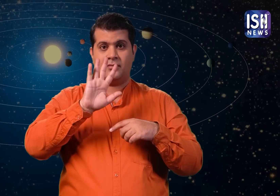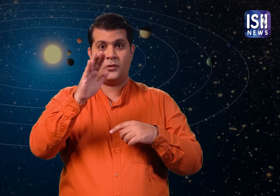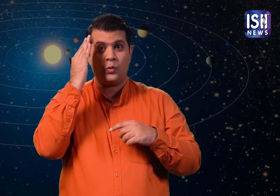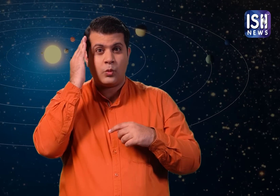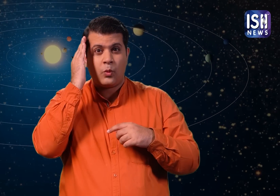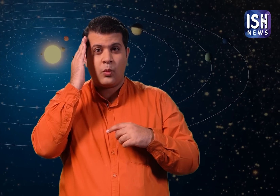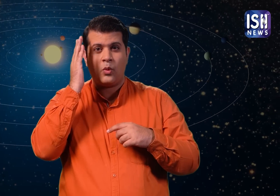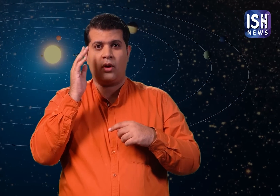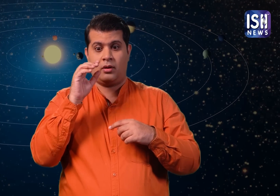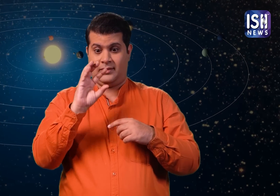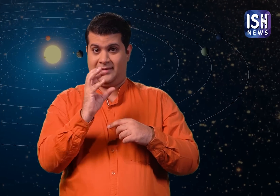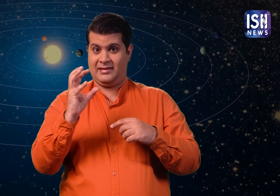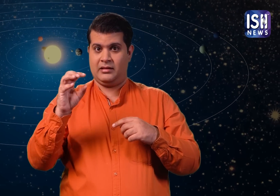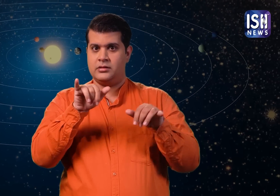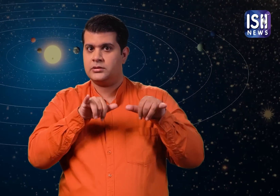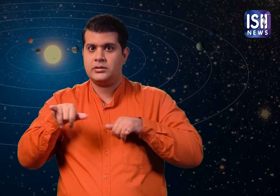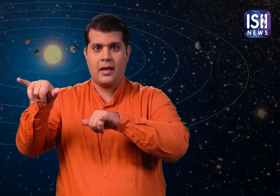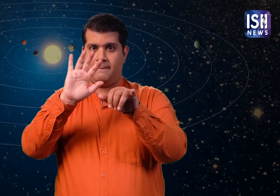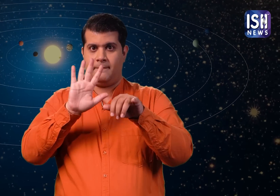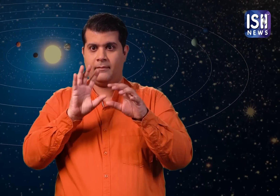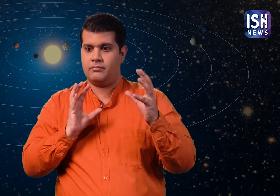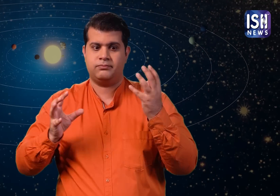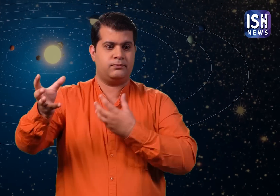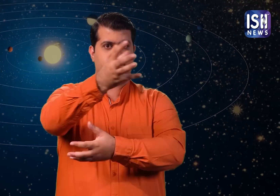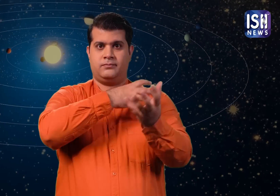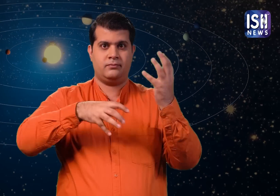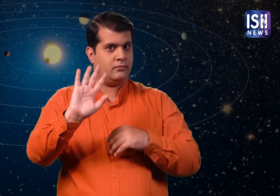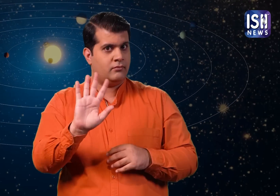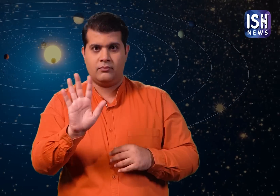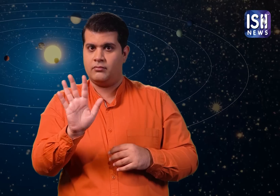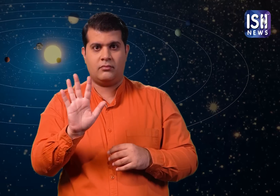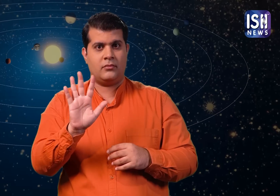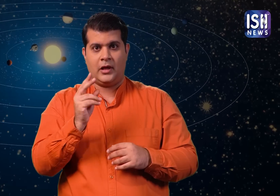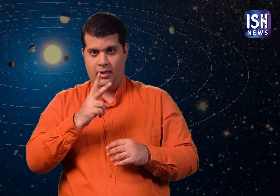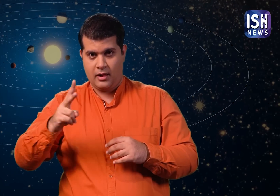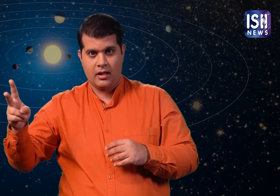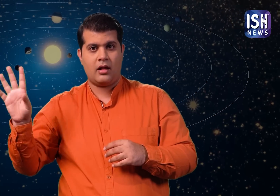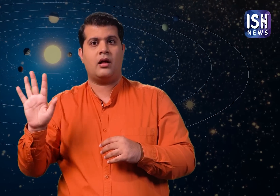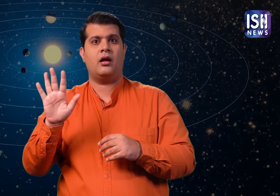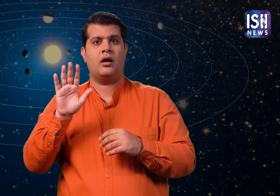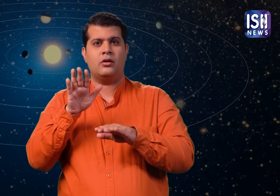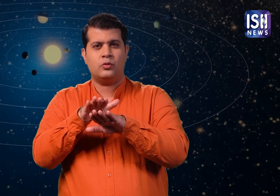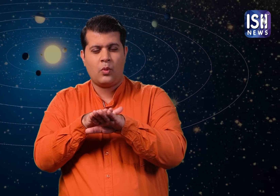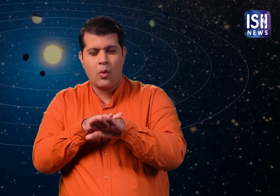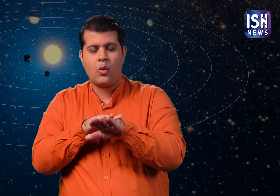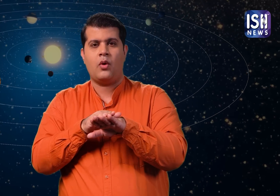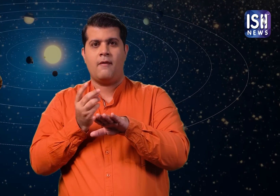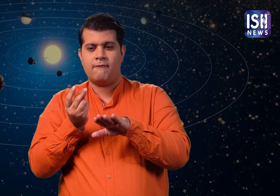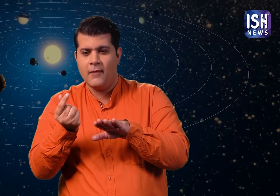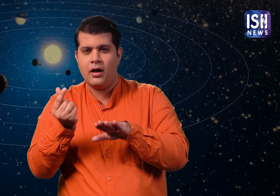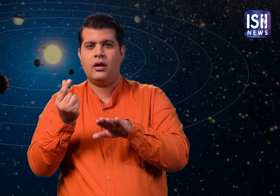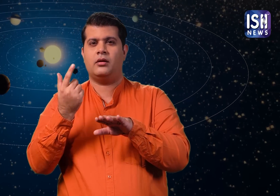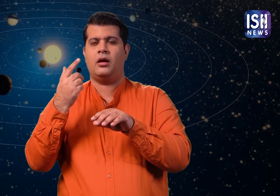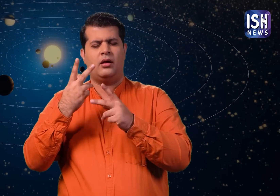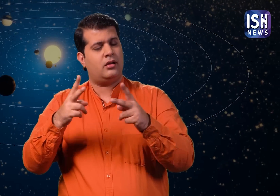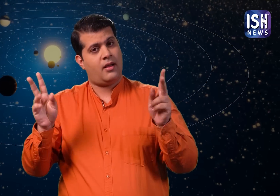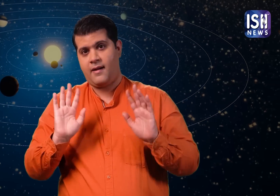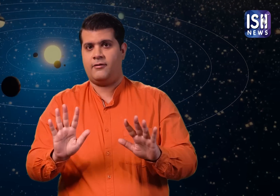The planets do not move at the same speed; some move slowly, while others orbit much more quickly.